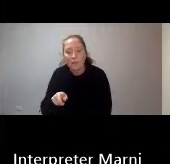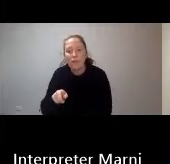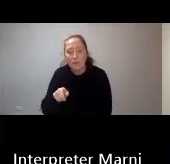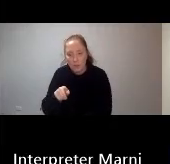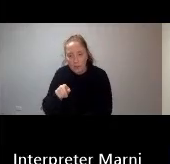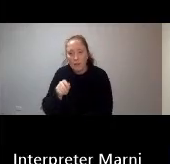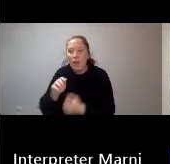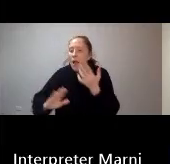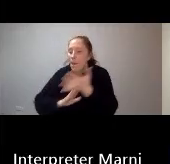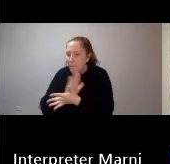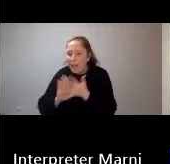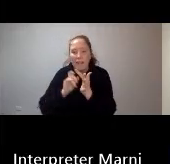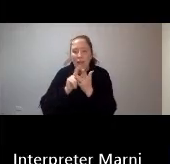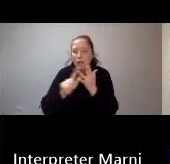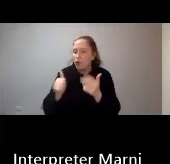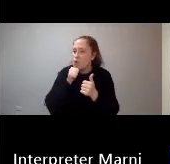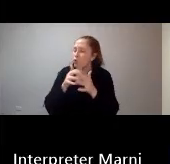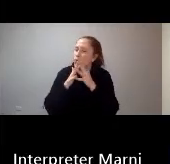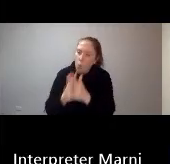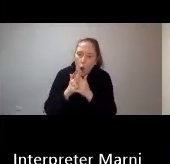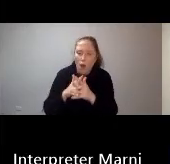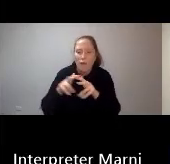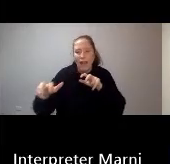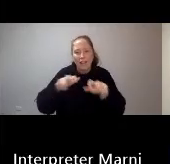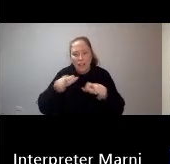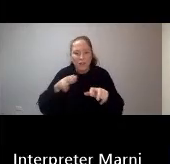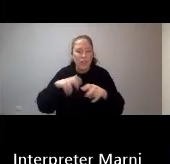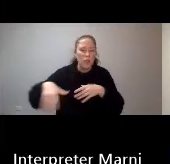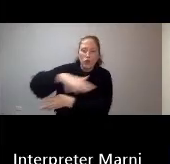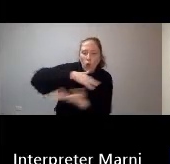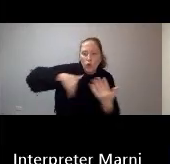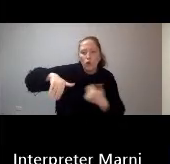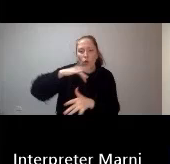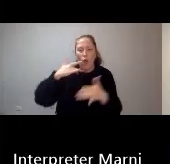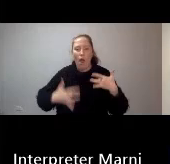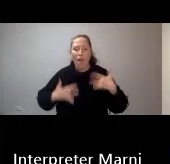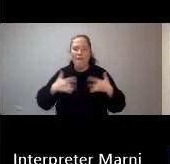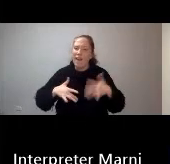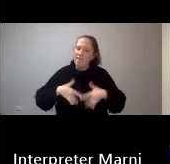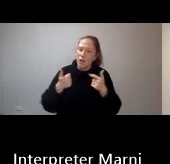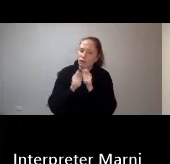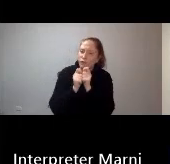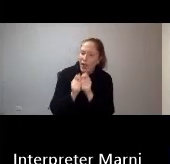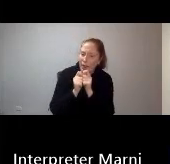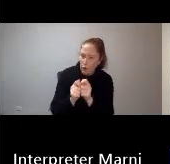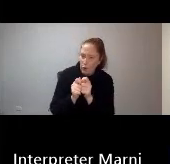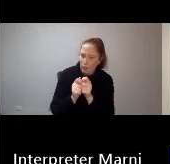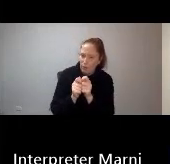in meaningful activities and in social interactions. In order to do good active support,